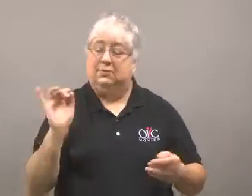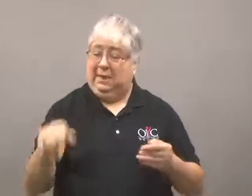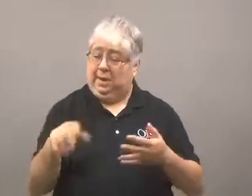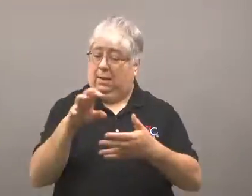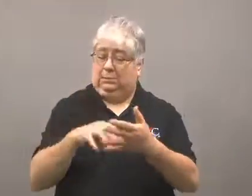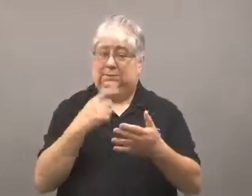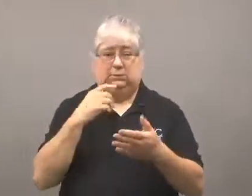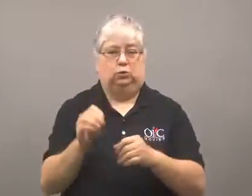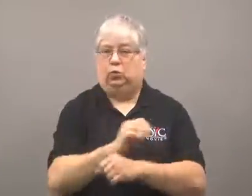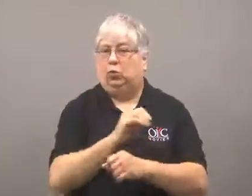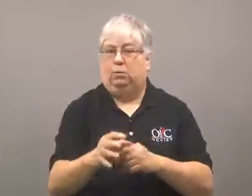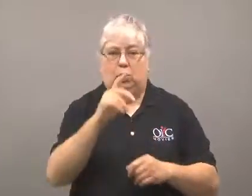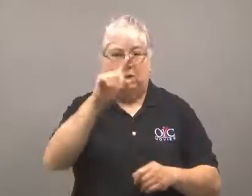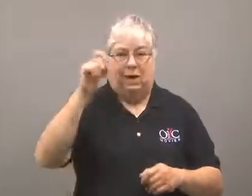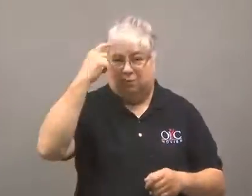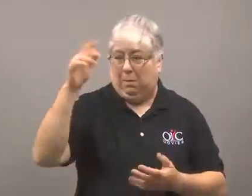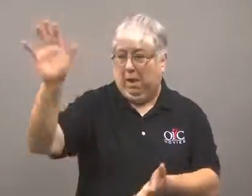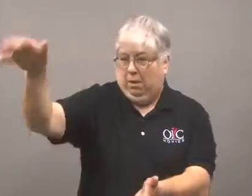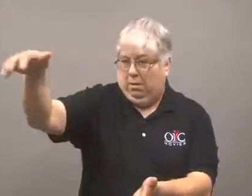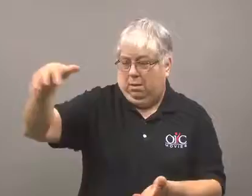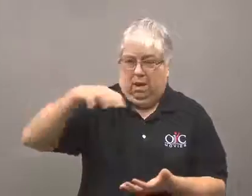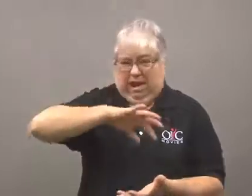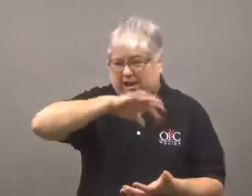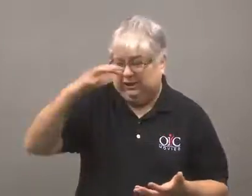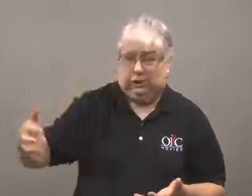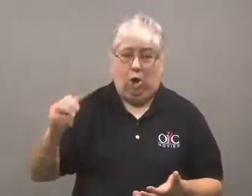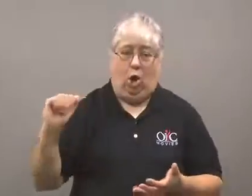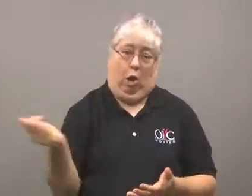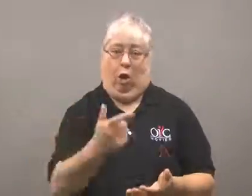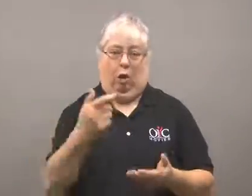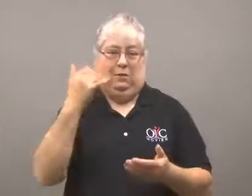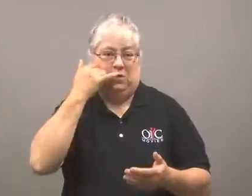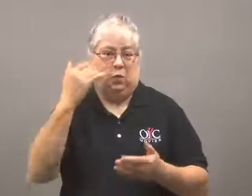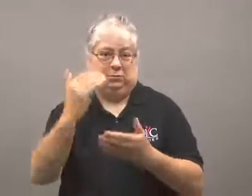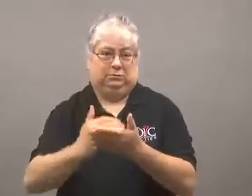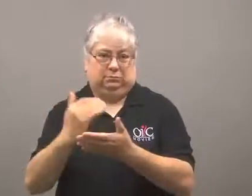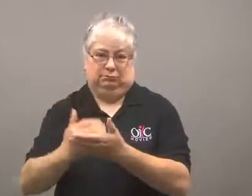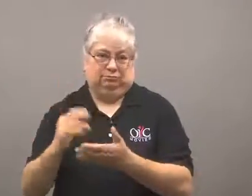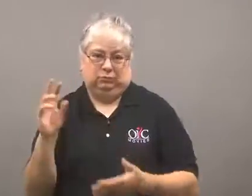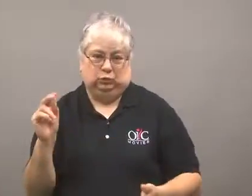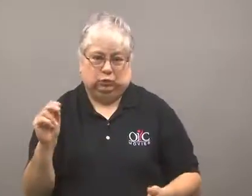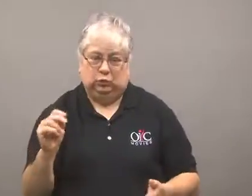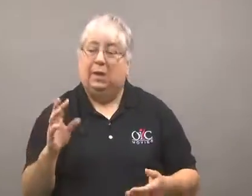It would do away with the bulk collection of data by the government.